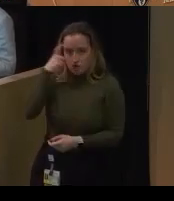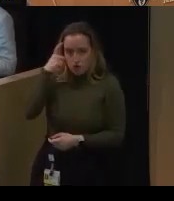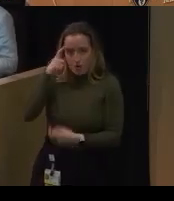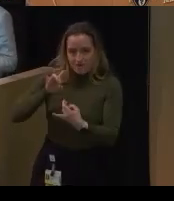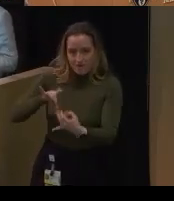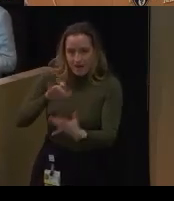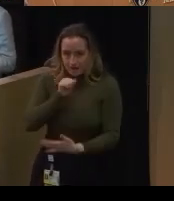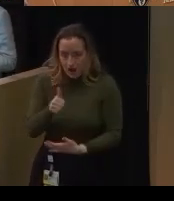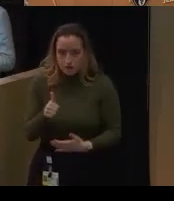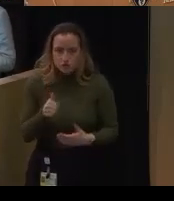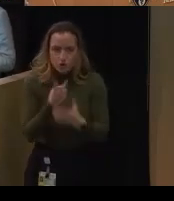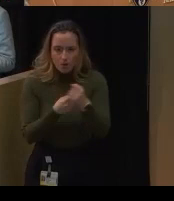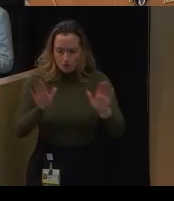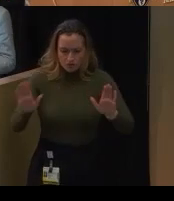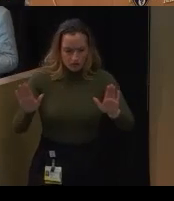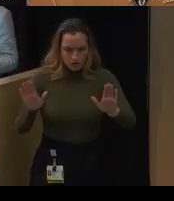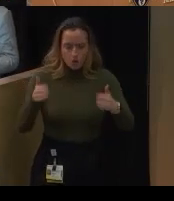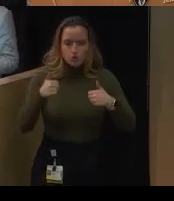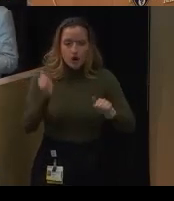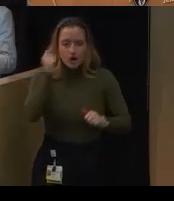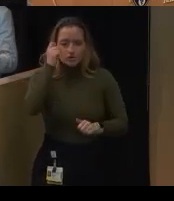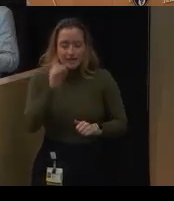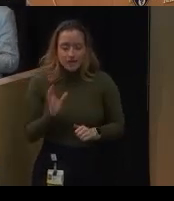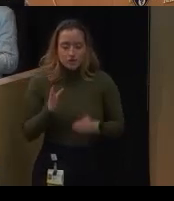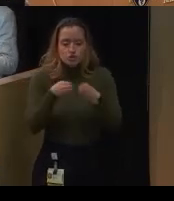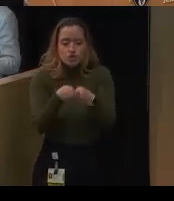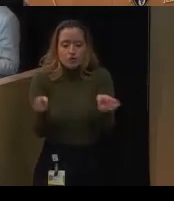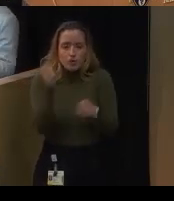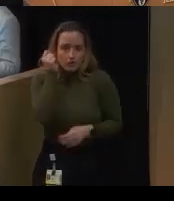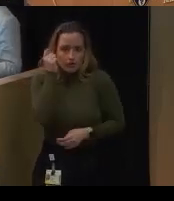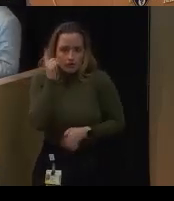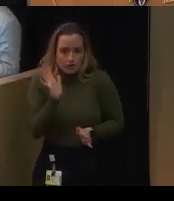of learning or generalization so in a context in which you're not actively receiving that